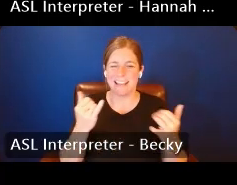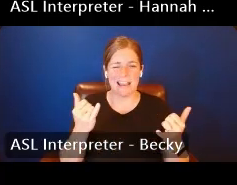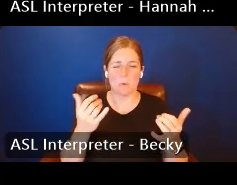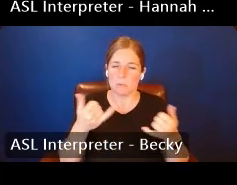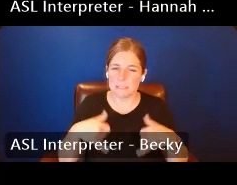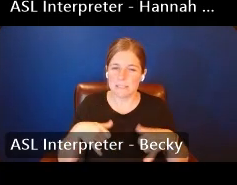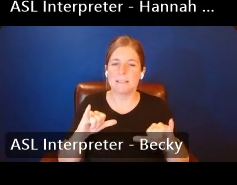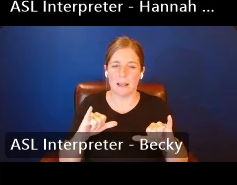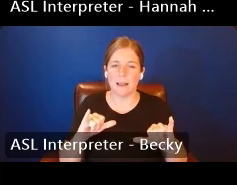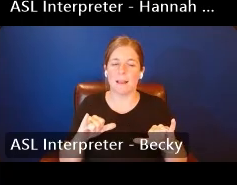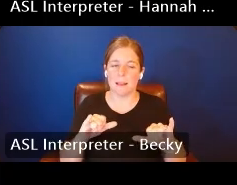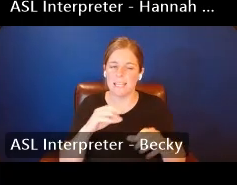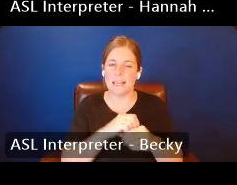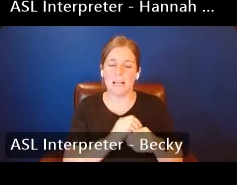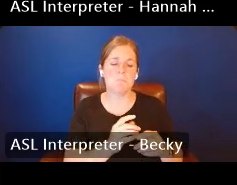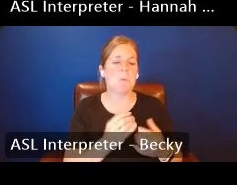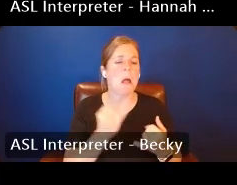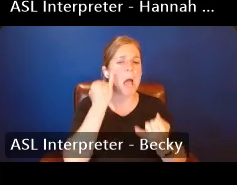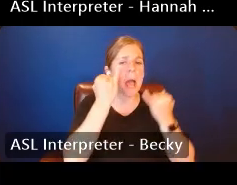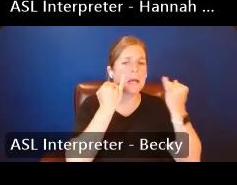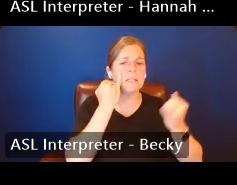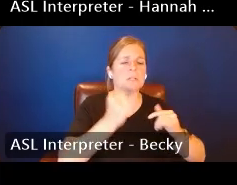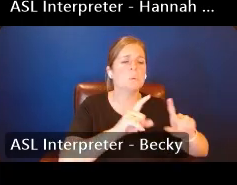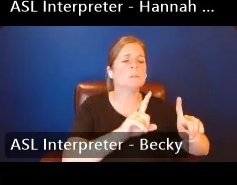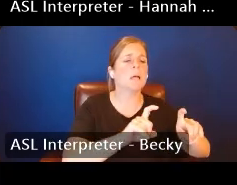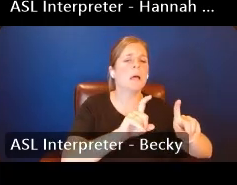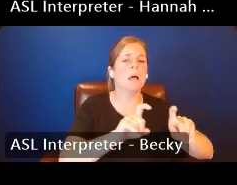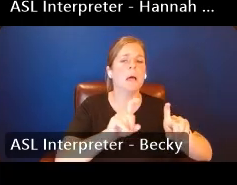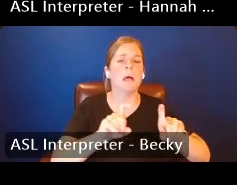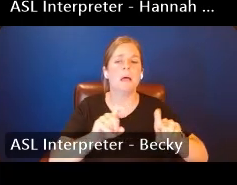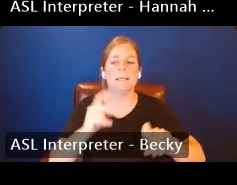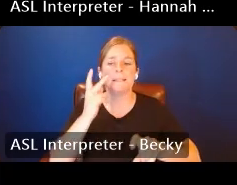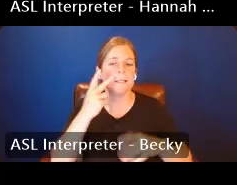and seeing what's most useful.